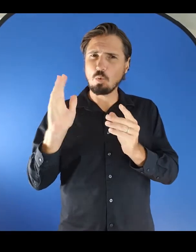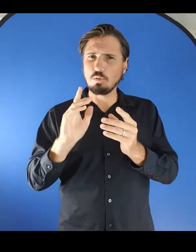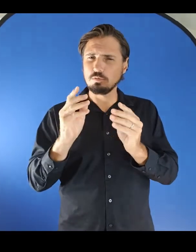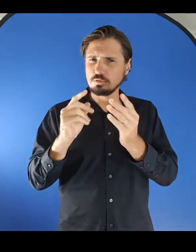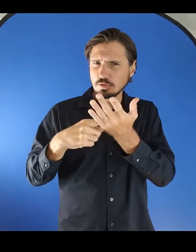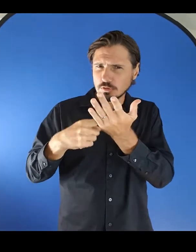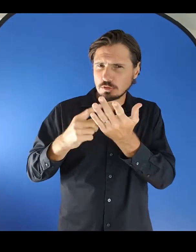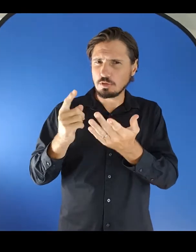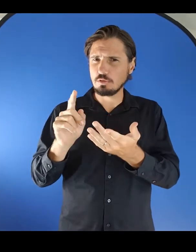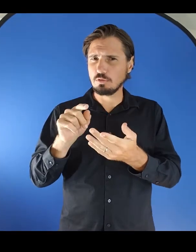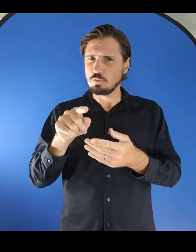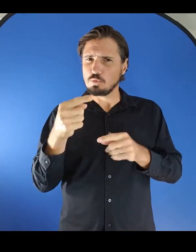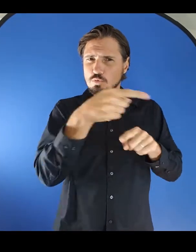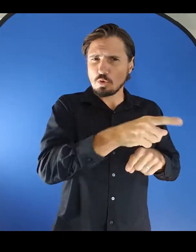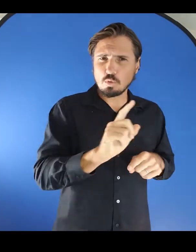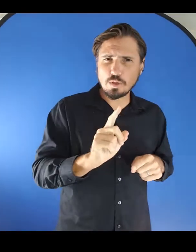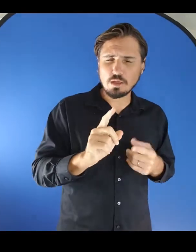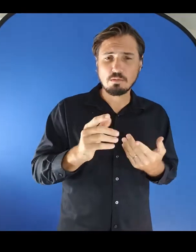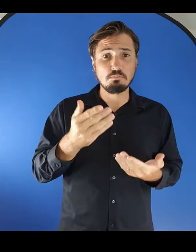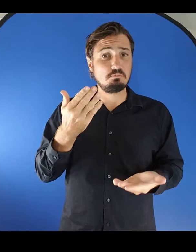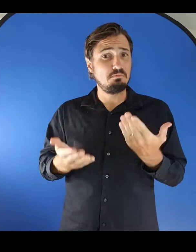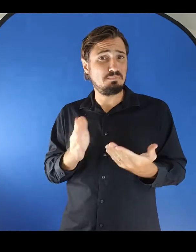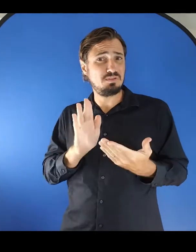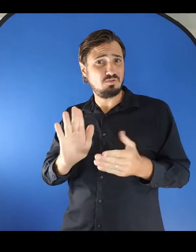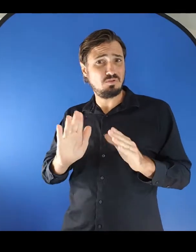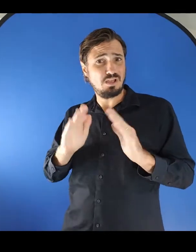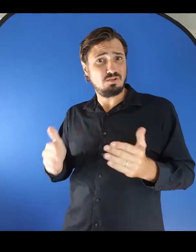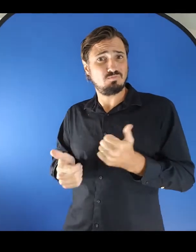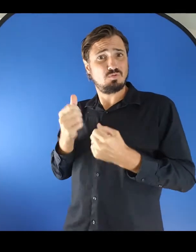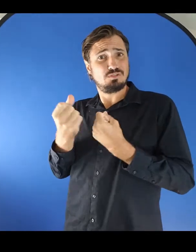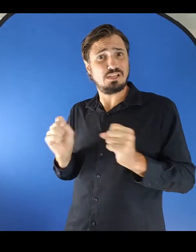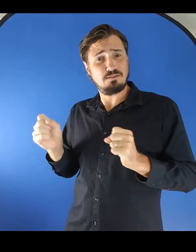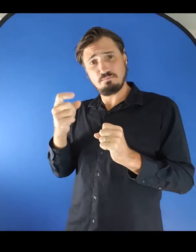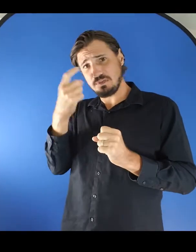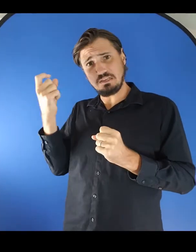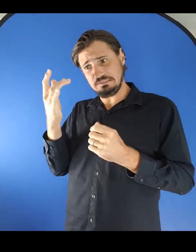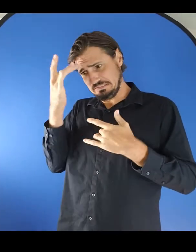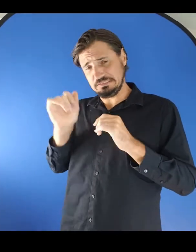Or if you will go to a public shelter, for those who don’t have adequate place of sheltering.